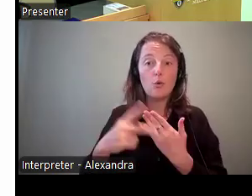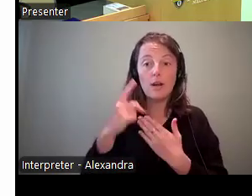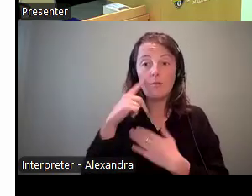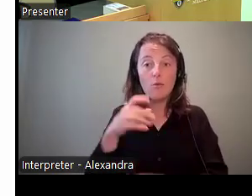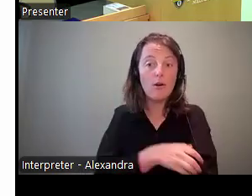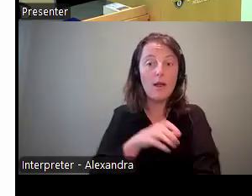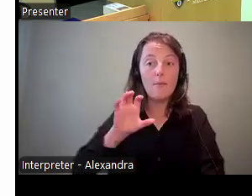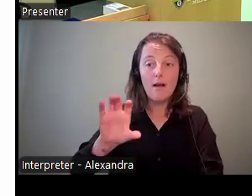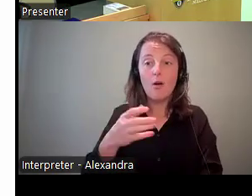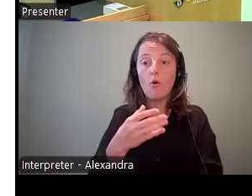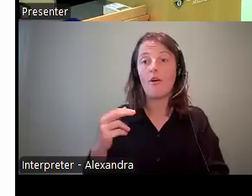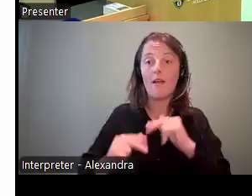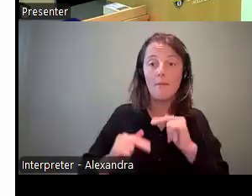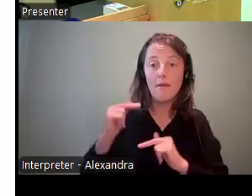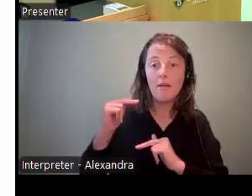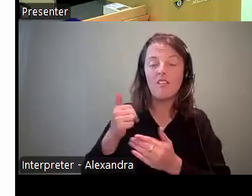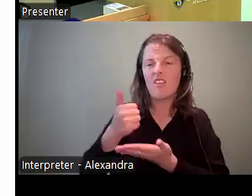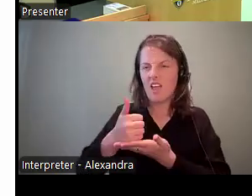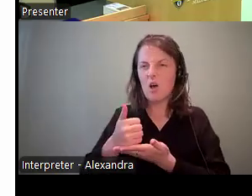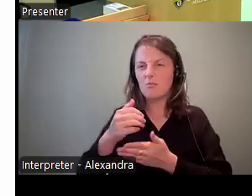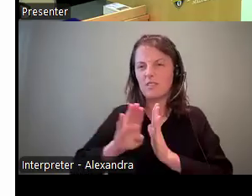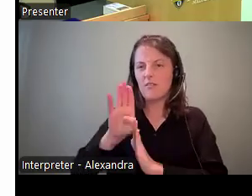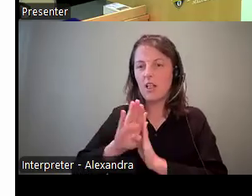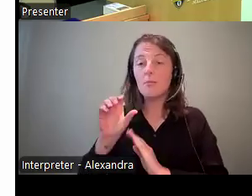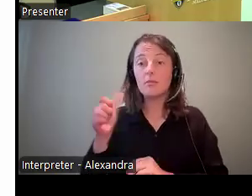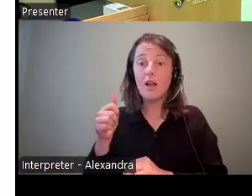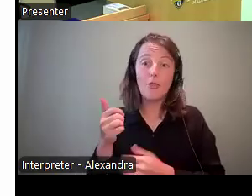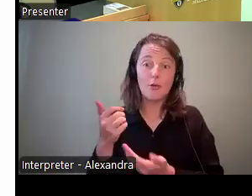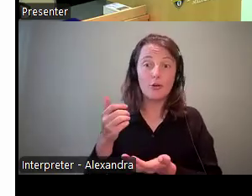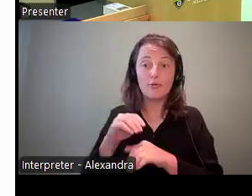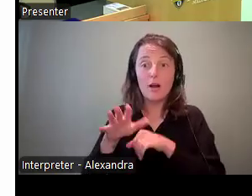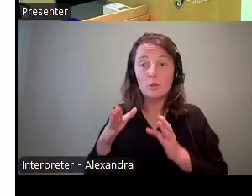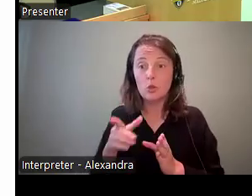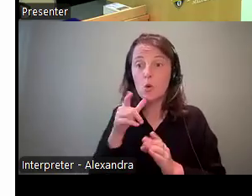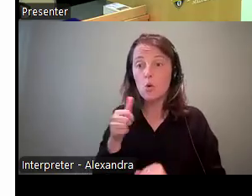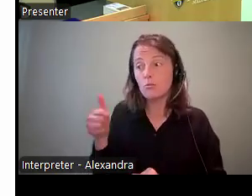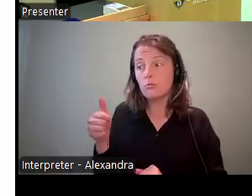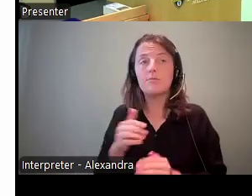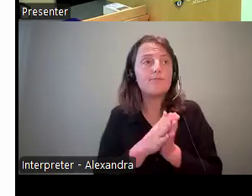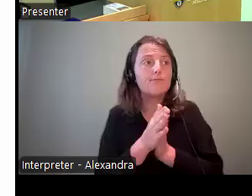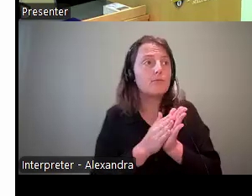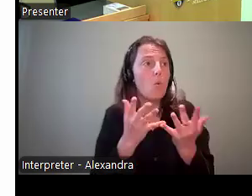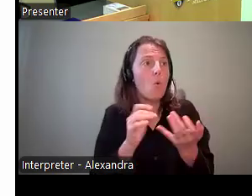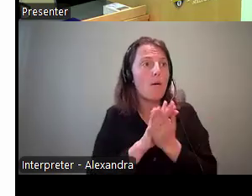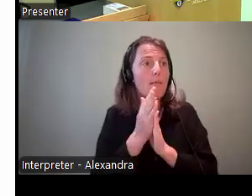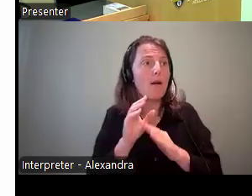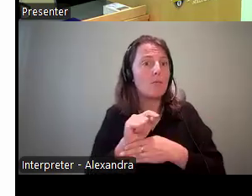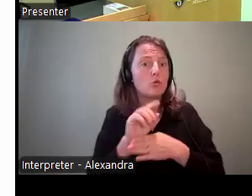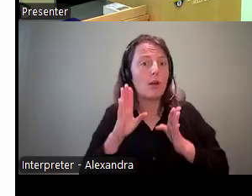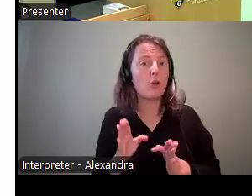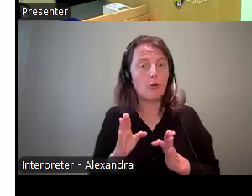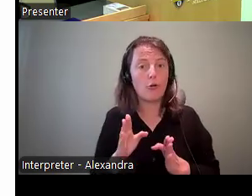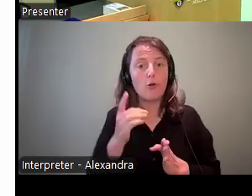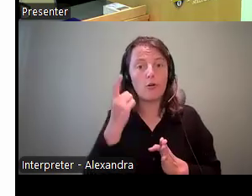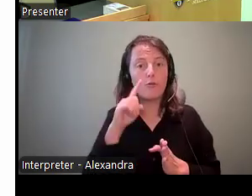build and help develop other counselors who desire to be trainers in the area of continuing education